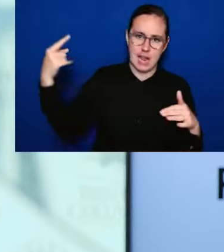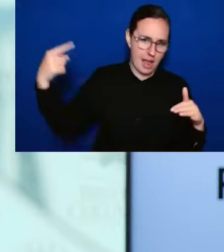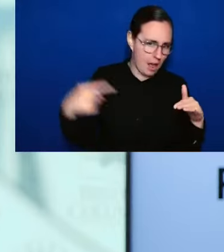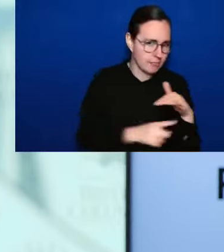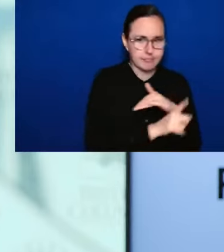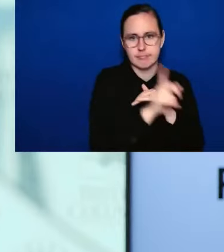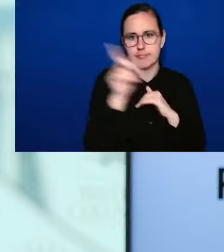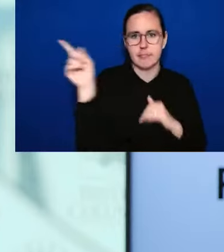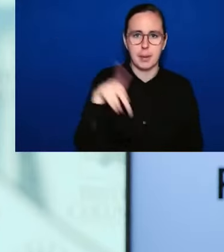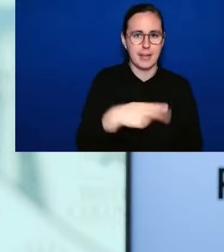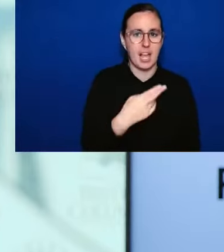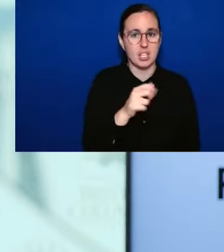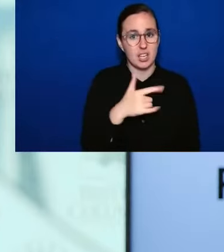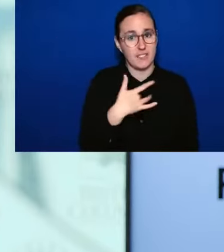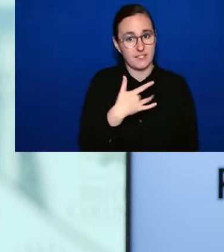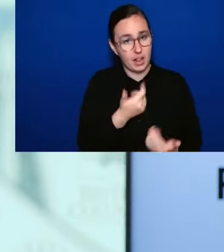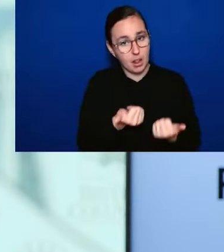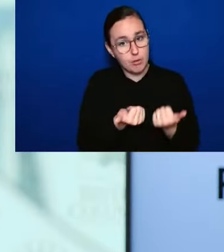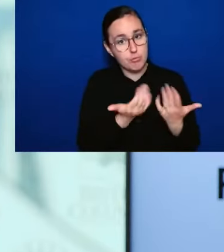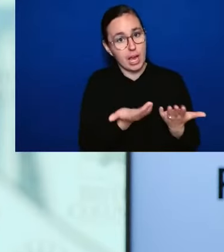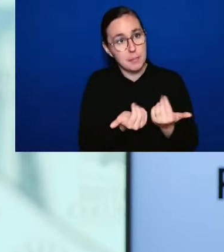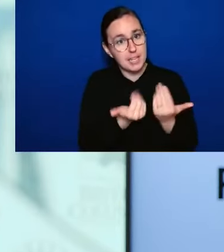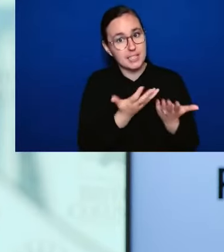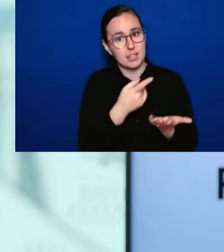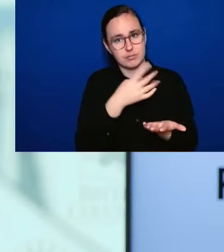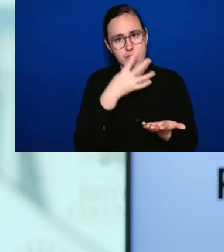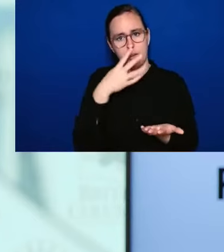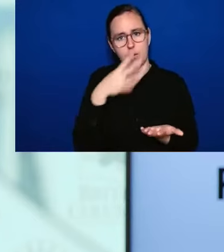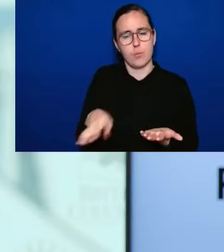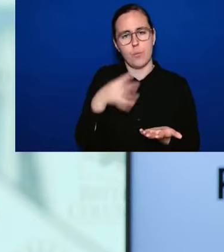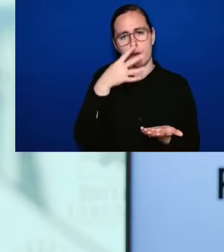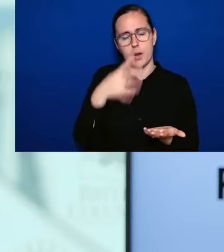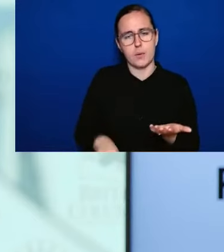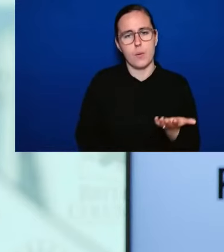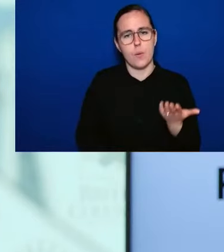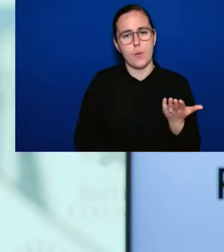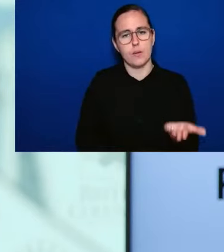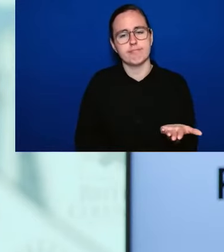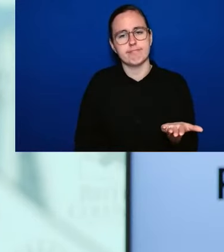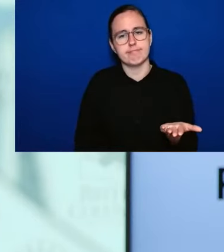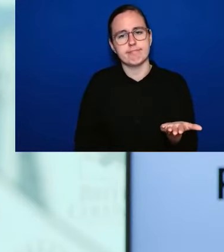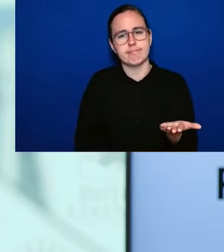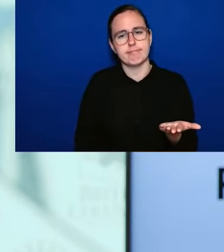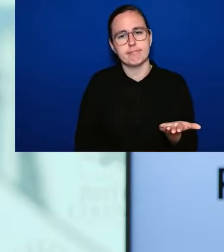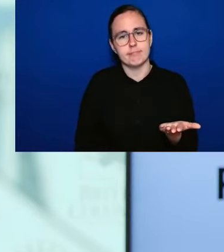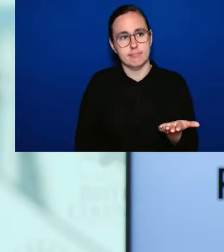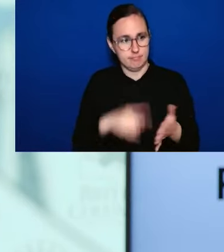ignored there is a priority shift from excellence in cancer control the fiscal management. And that's what led us to where